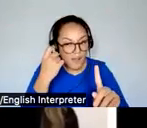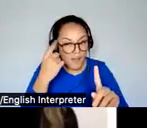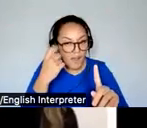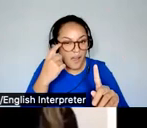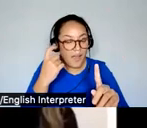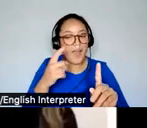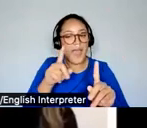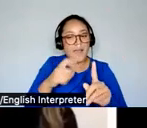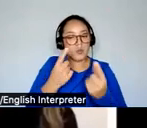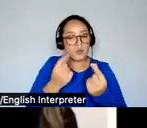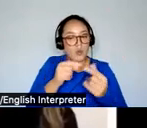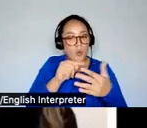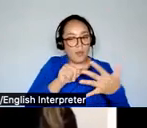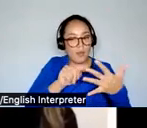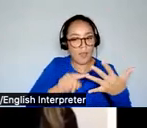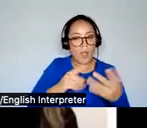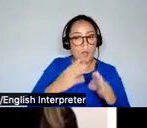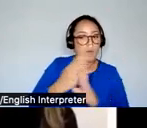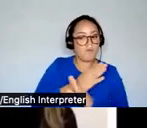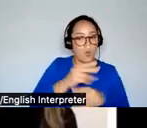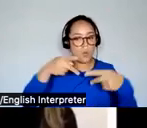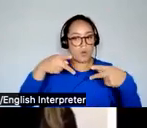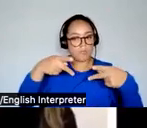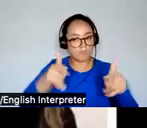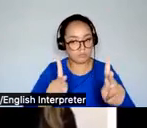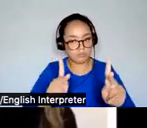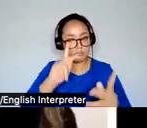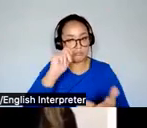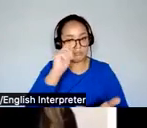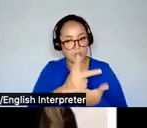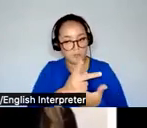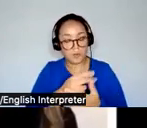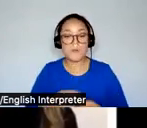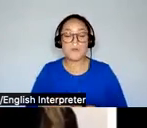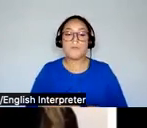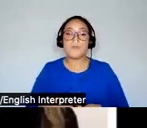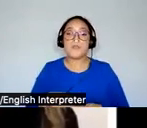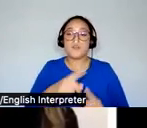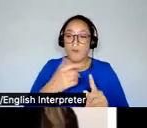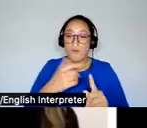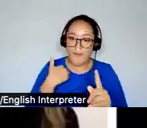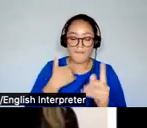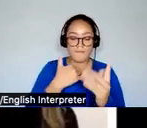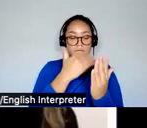This letter indicates exactly what you need to do in order to receive the final permit.